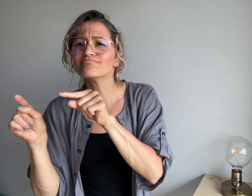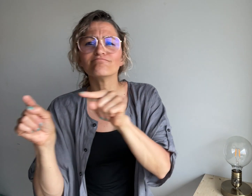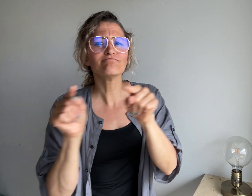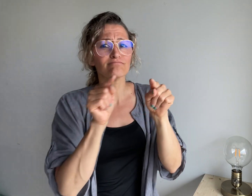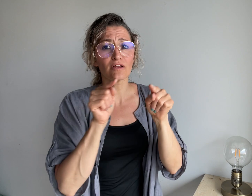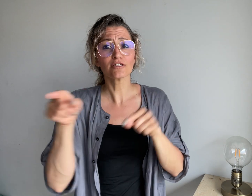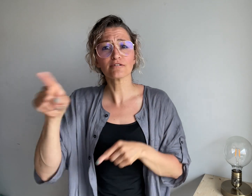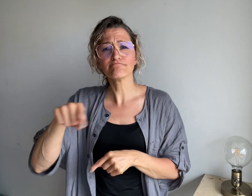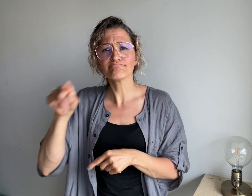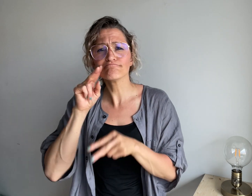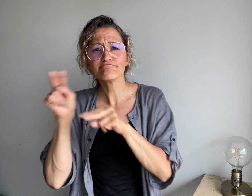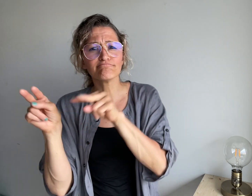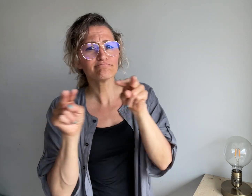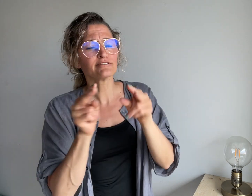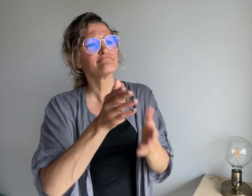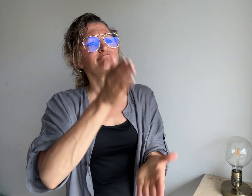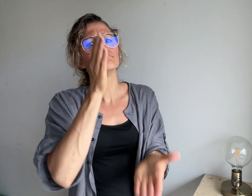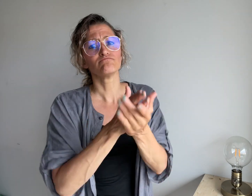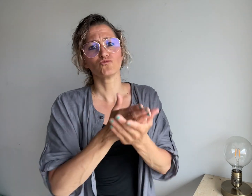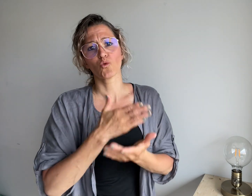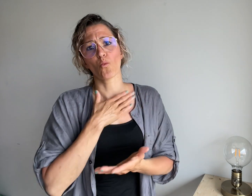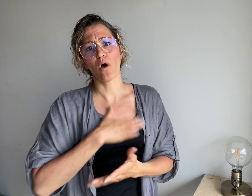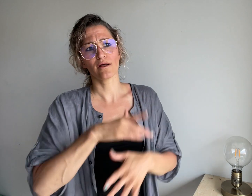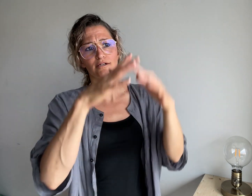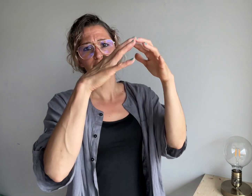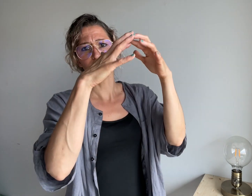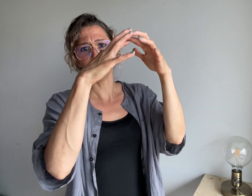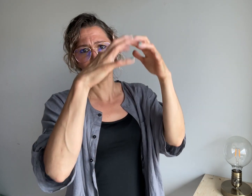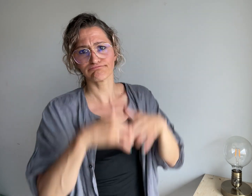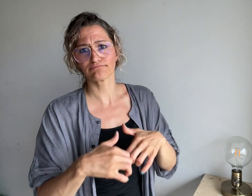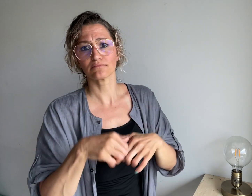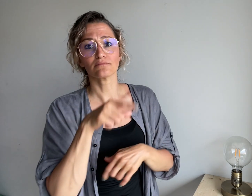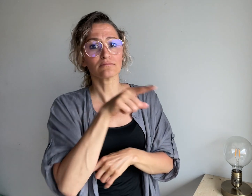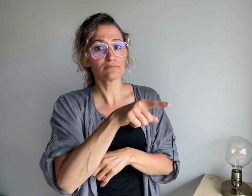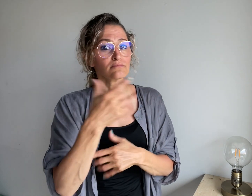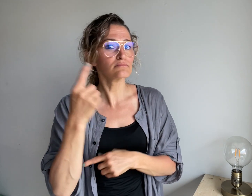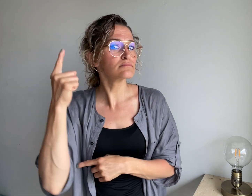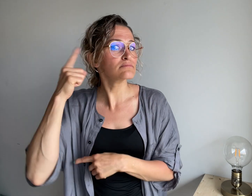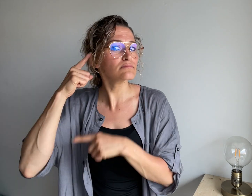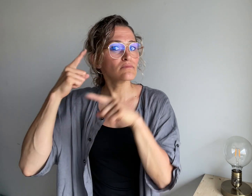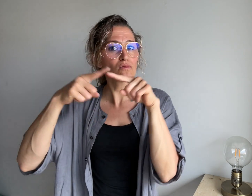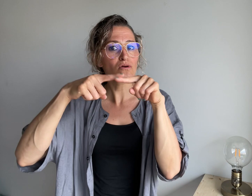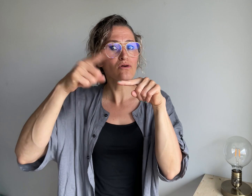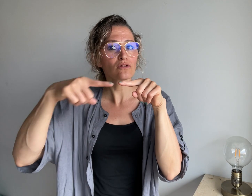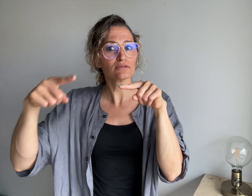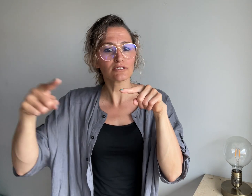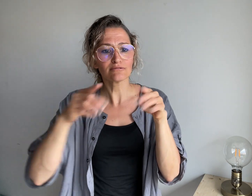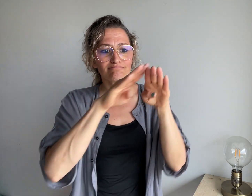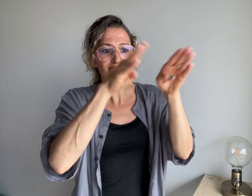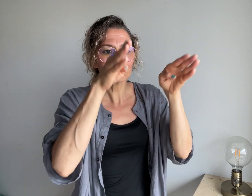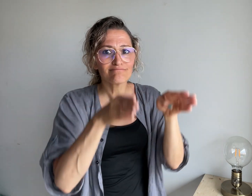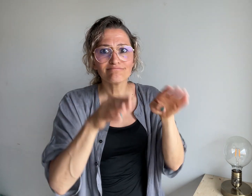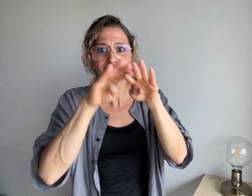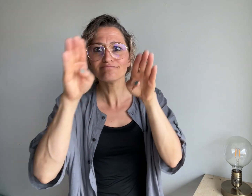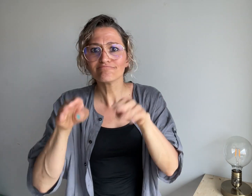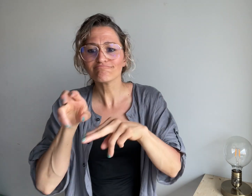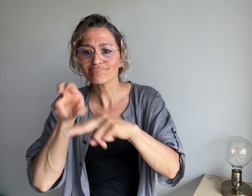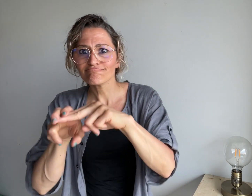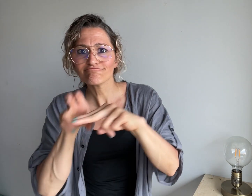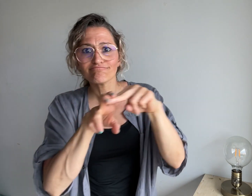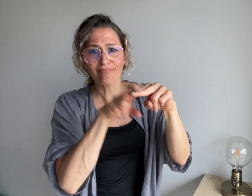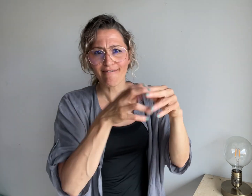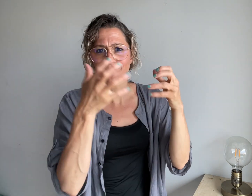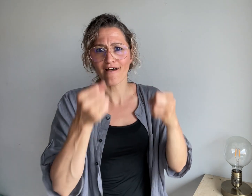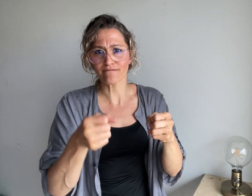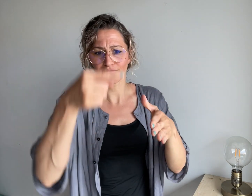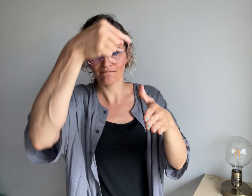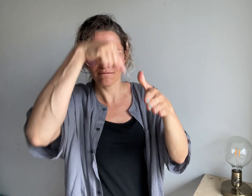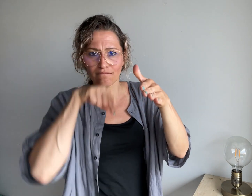the audiology booths in the basements of some buildings because